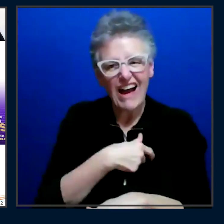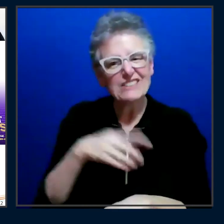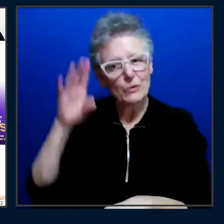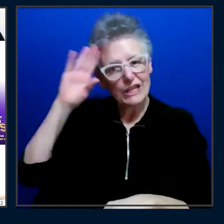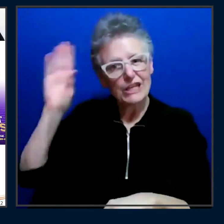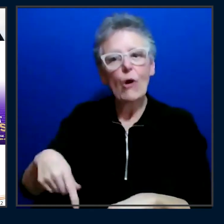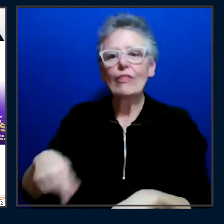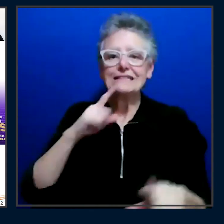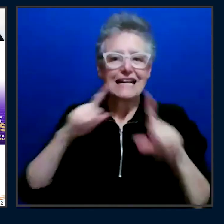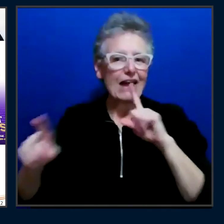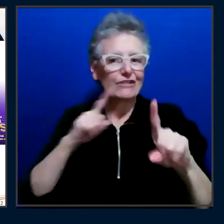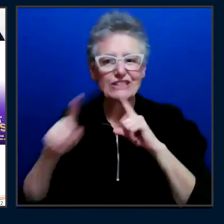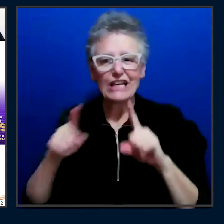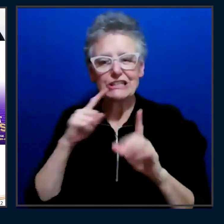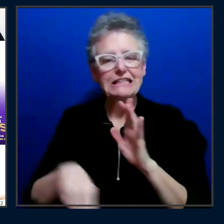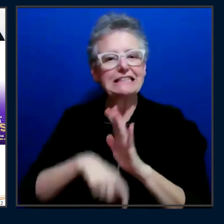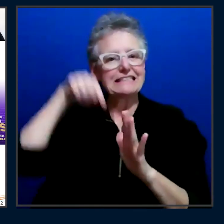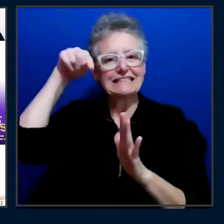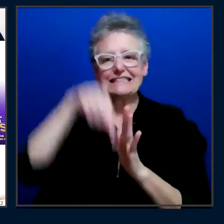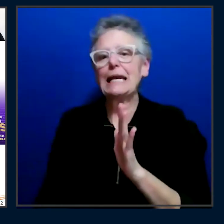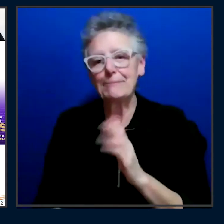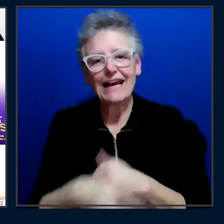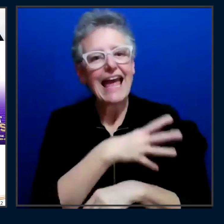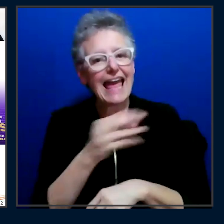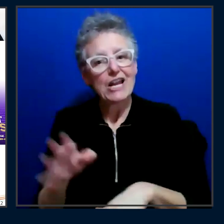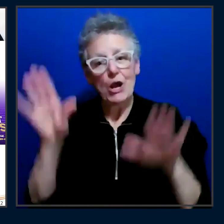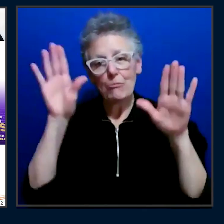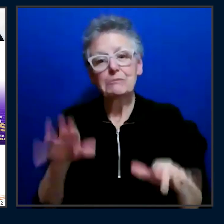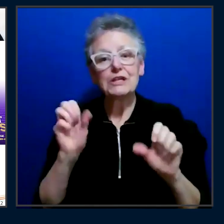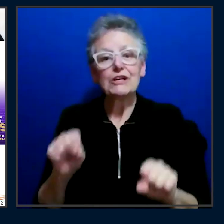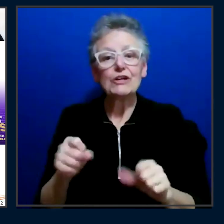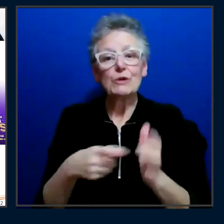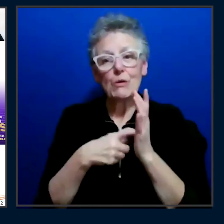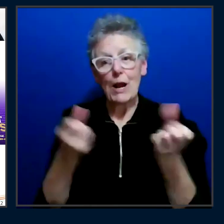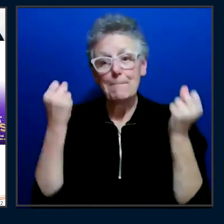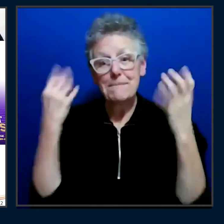And we know that this conversation is much deeper and probably could take multiple days.